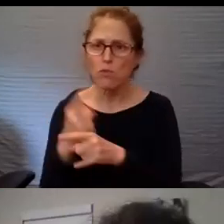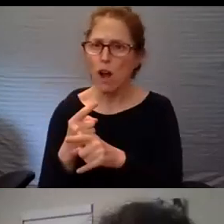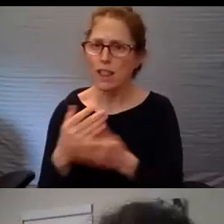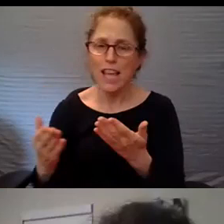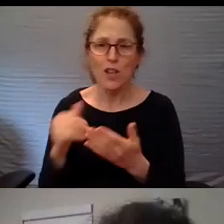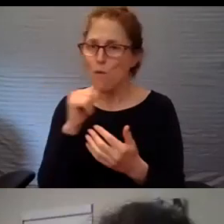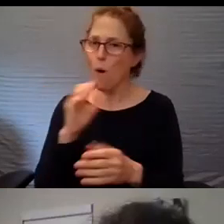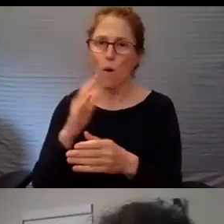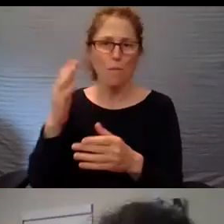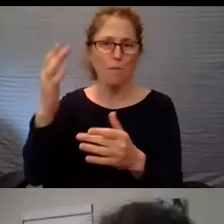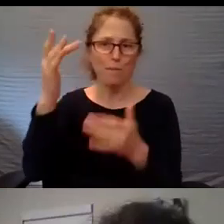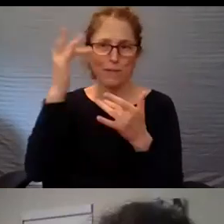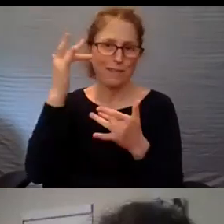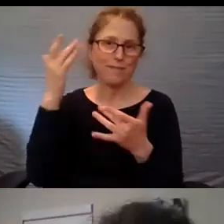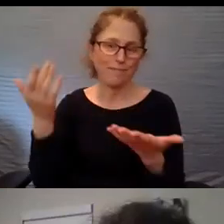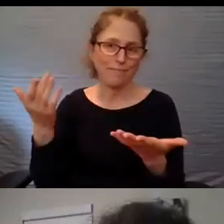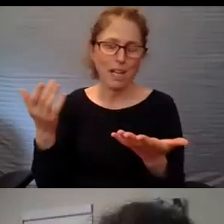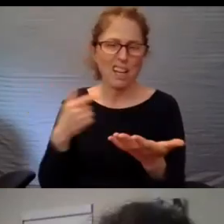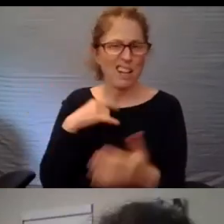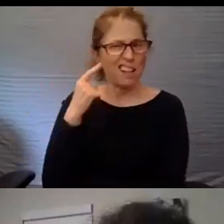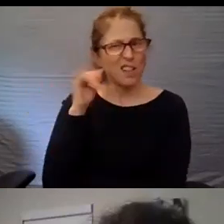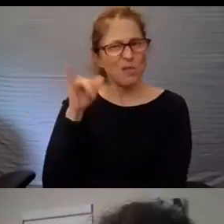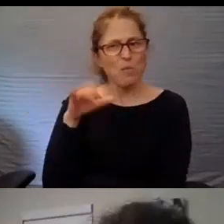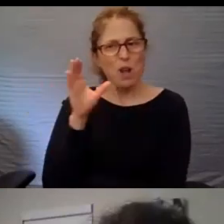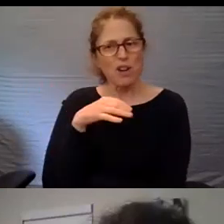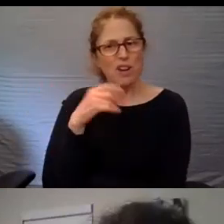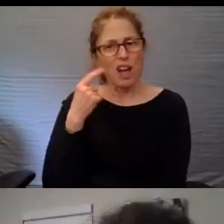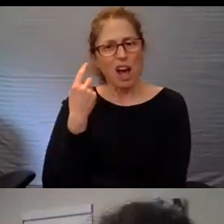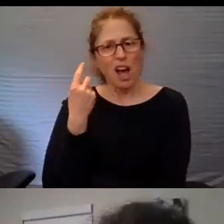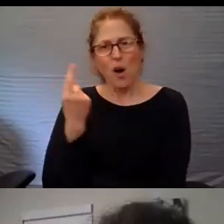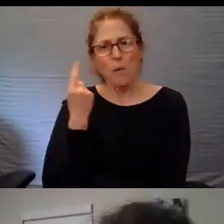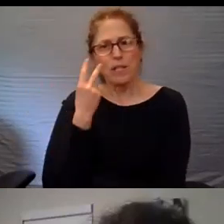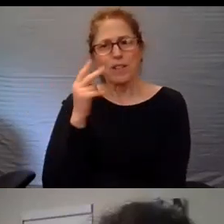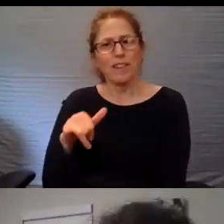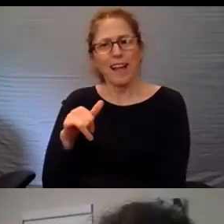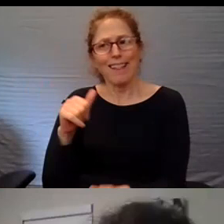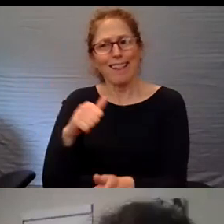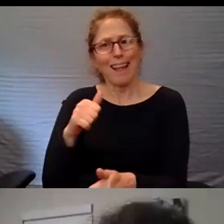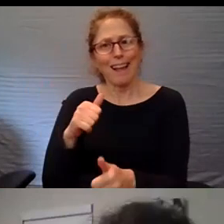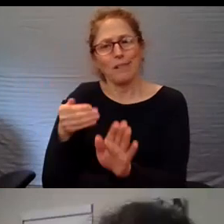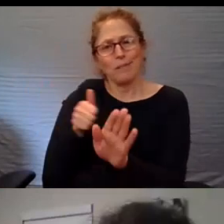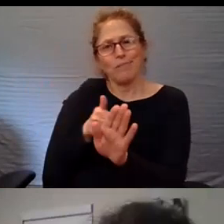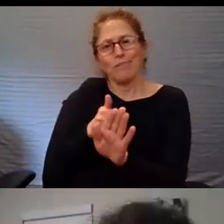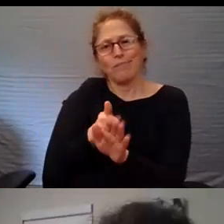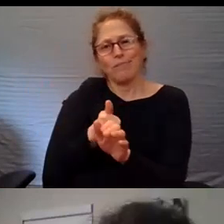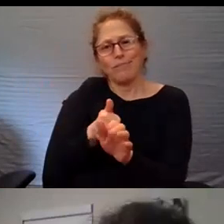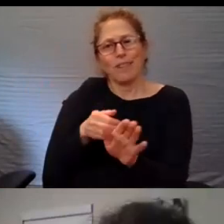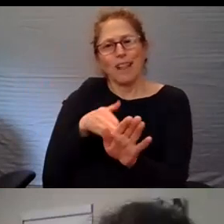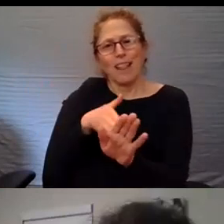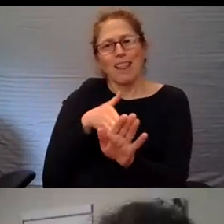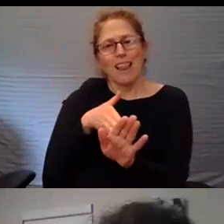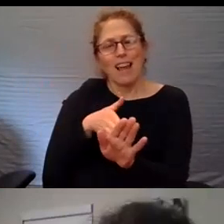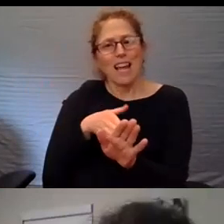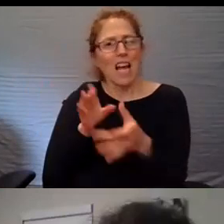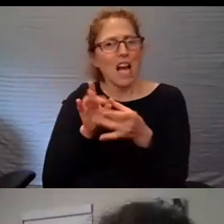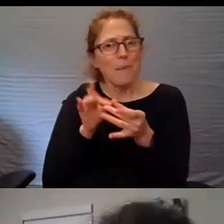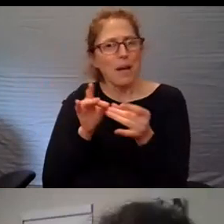very weird, and I've always read that into the subtext of, you know, comments about health